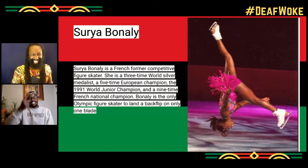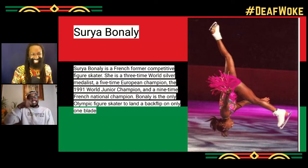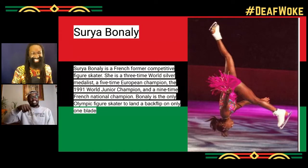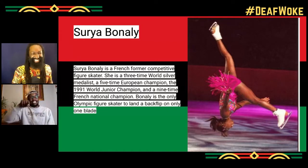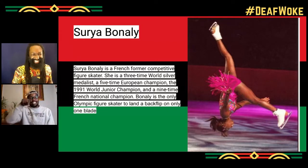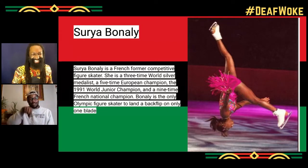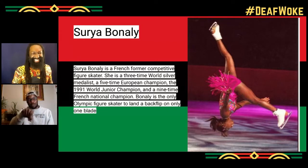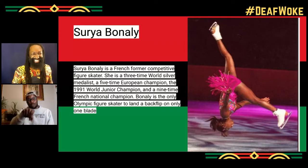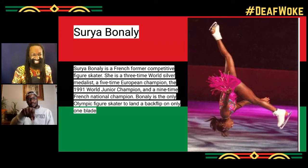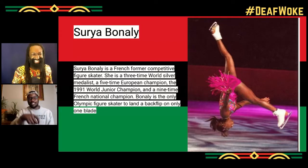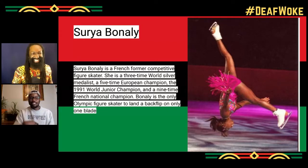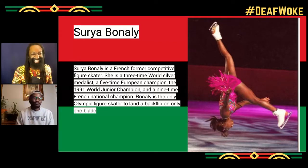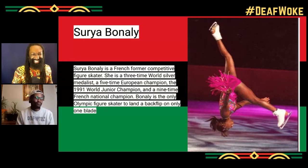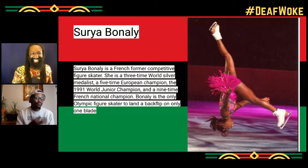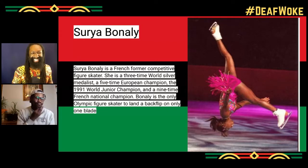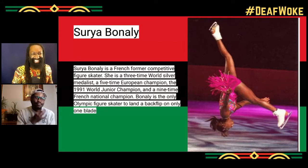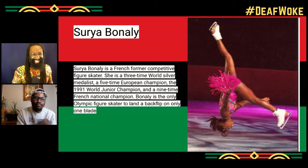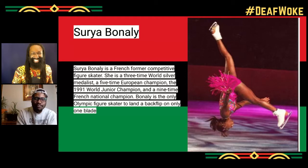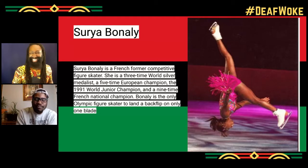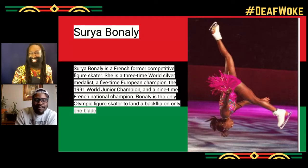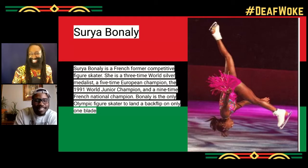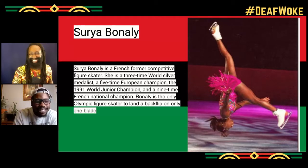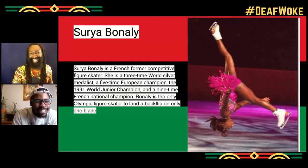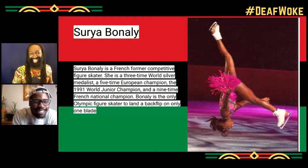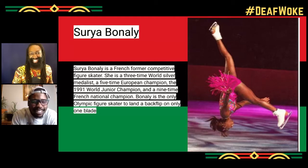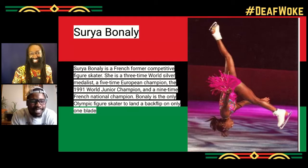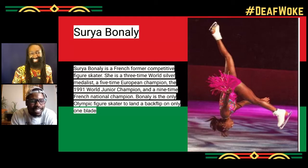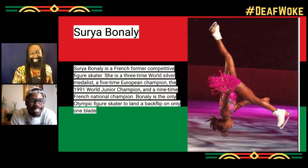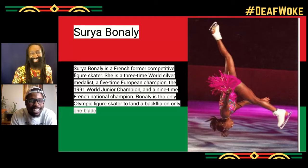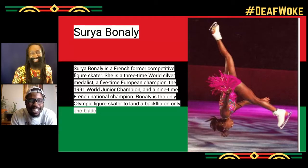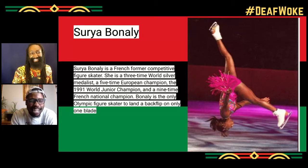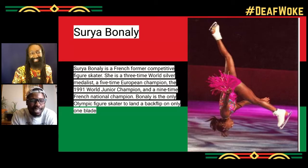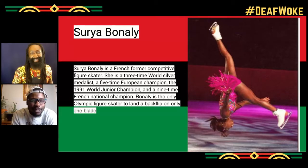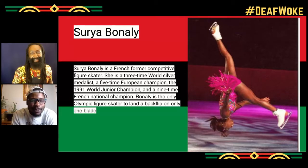Not me, trying to do a back flip, nah.